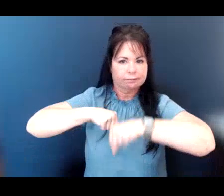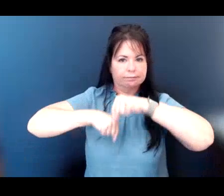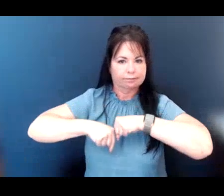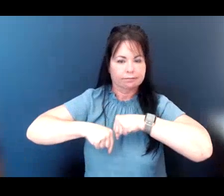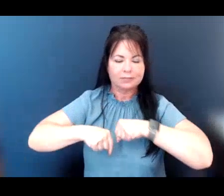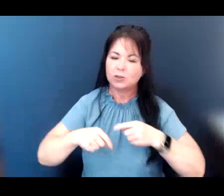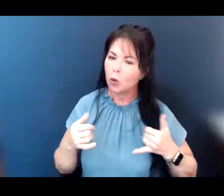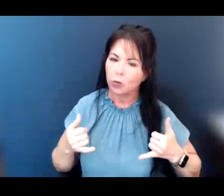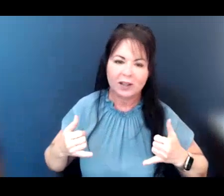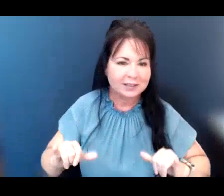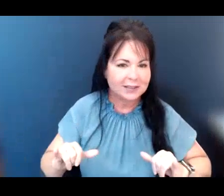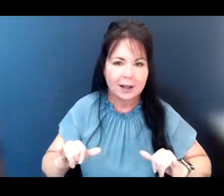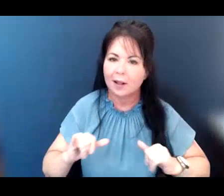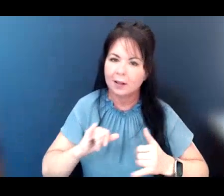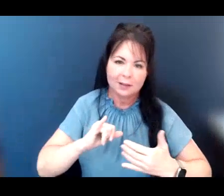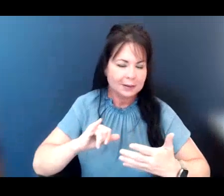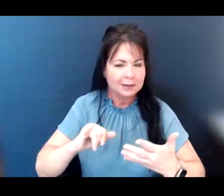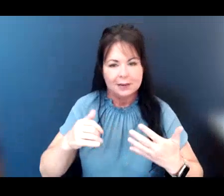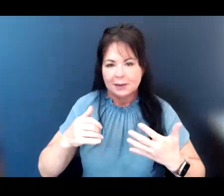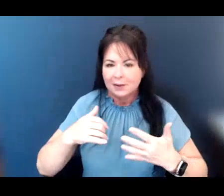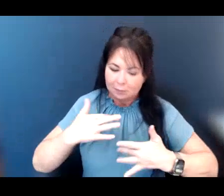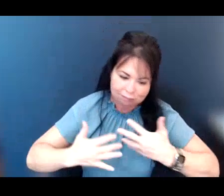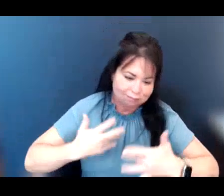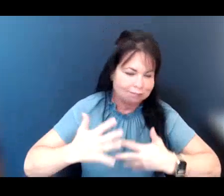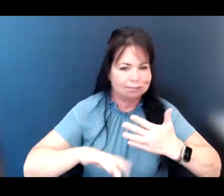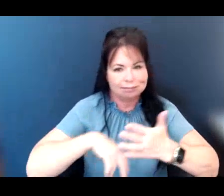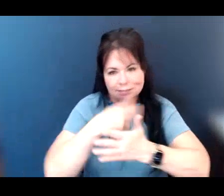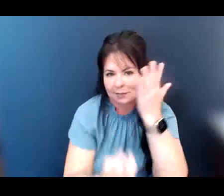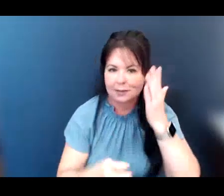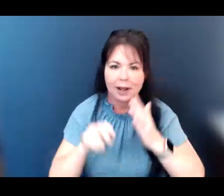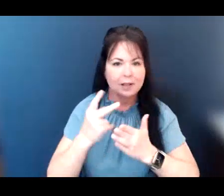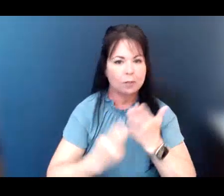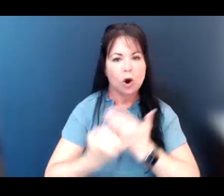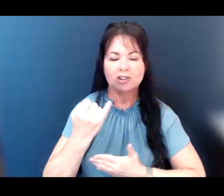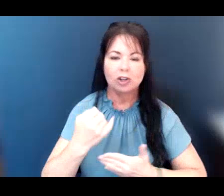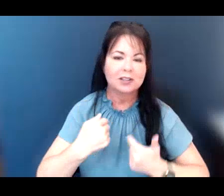So I can't share if this has been a wild success or not. But talk to me in a couple months.